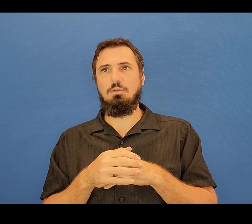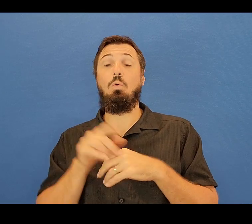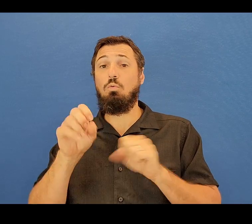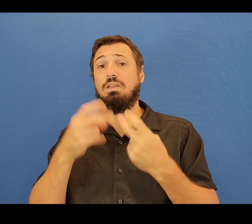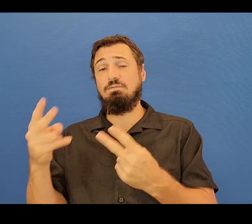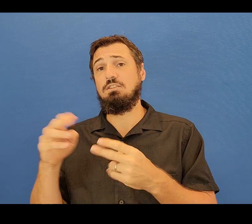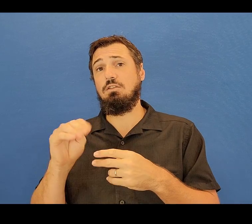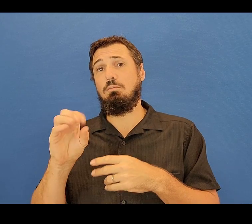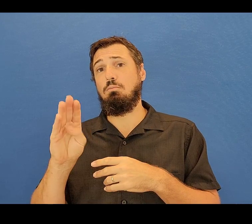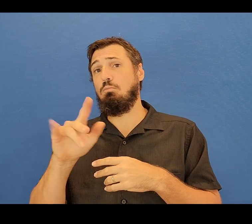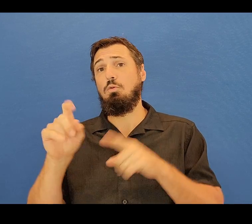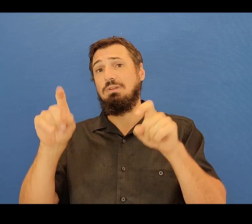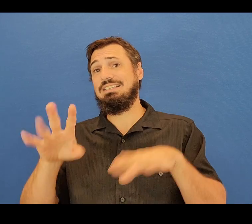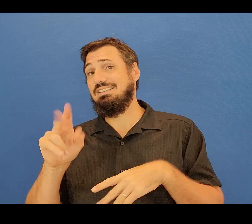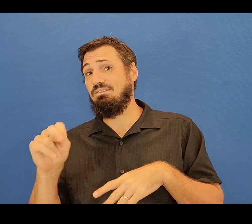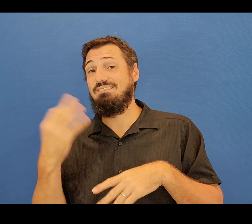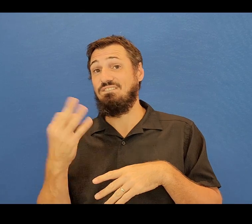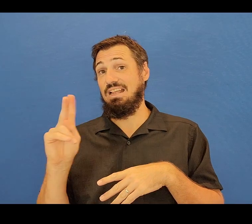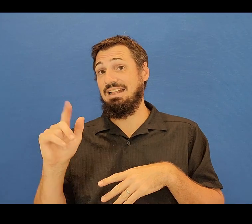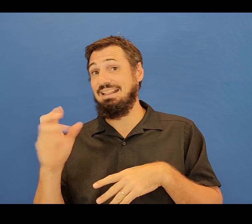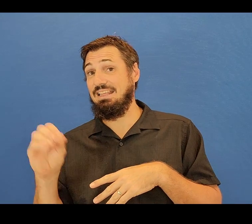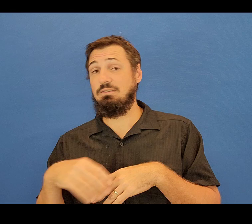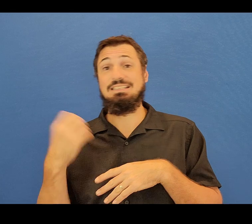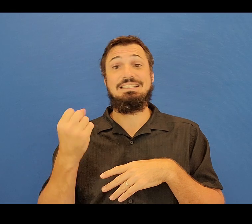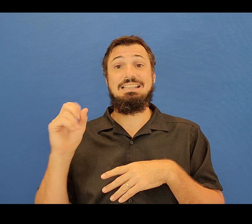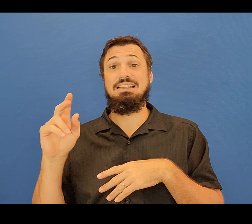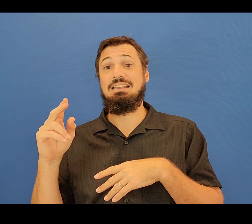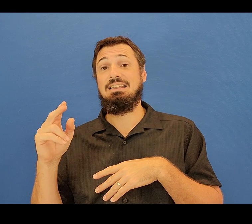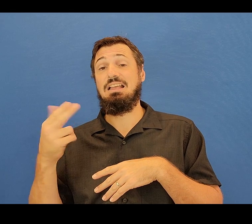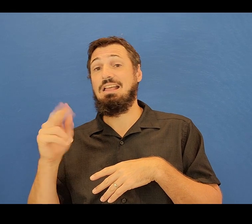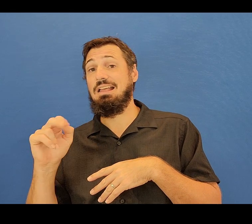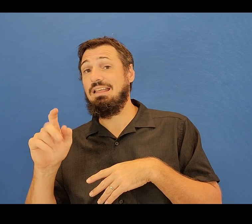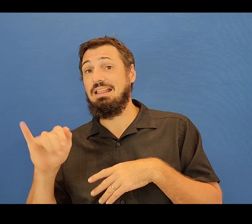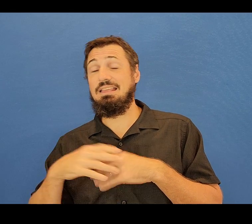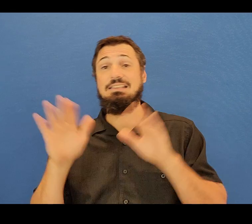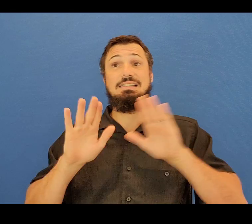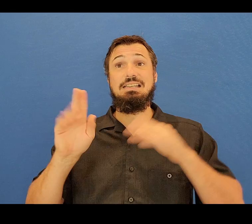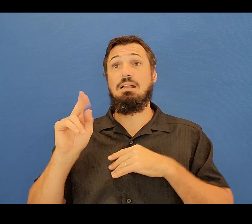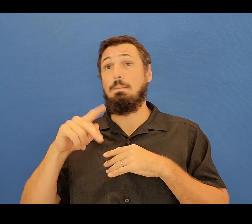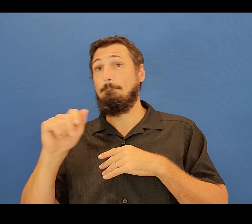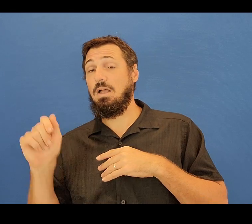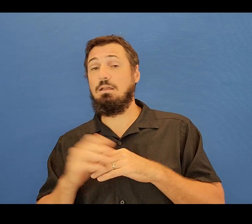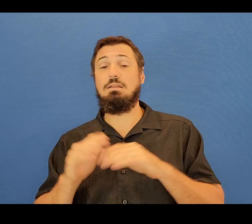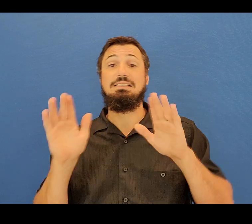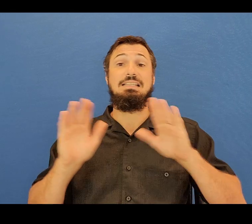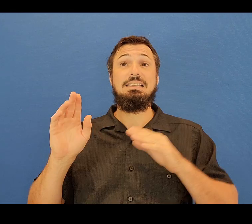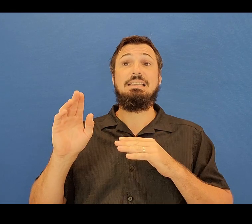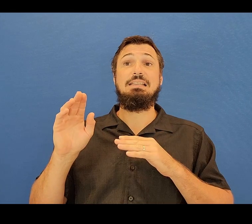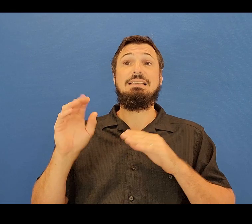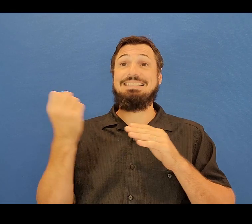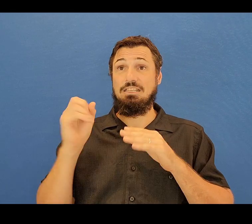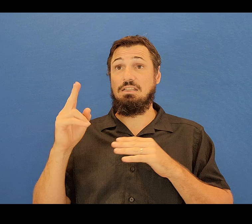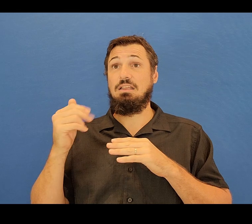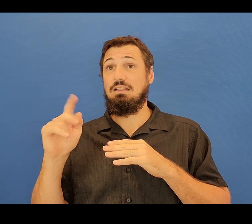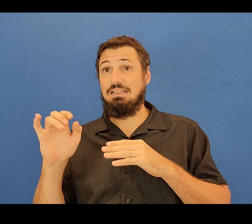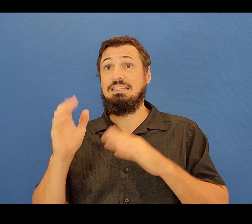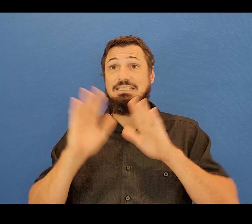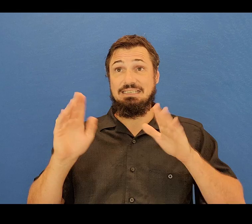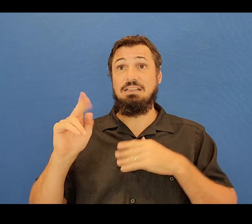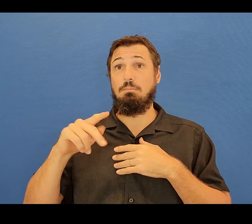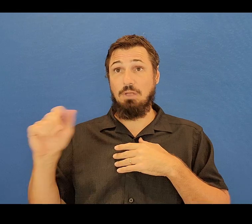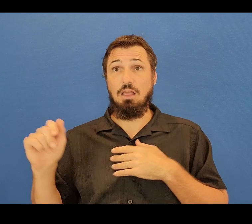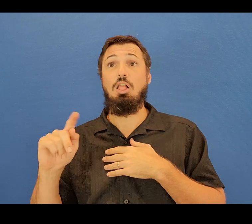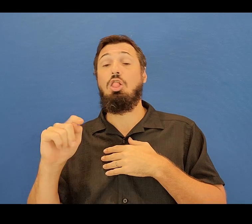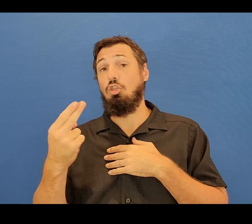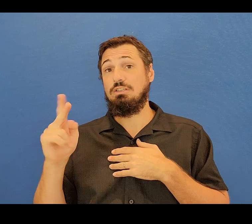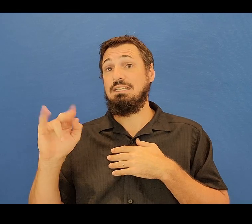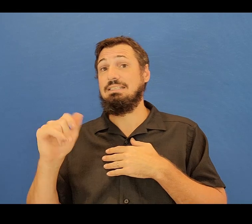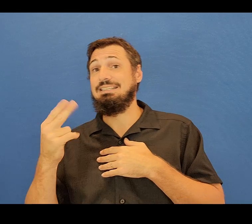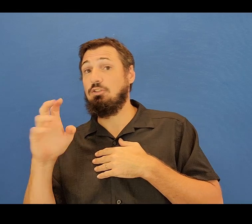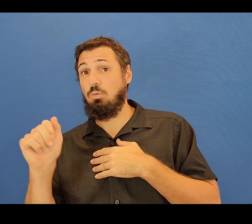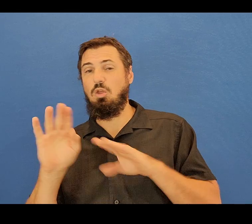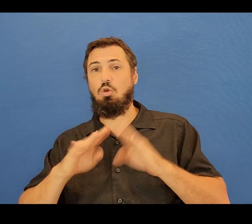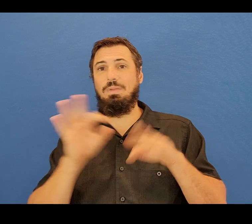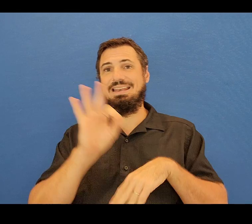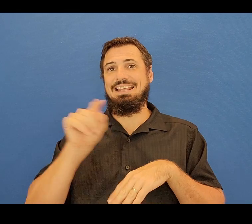mobile testing van, Fridays in Kalāheo, Saturdays in Hanalei, Sundays in Kapa‘a, Wednesdays in Kekaha, and Thursdays in Kīlauea, open from 9 a.m. to 1 p.m. each day